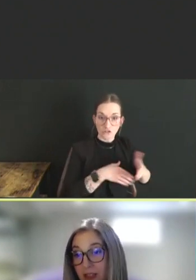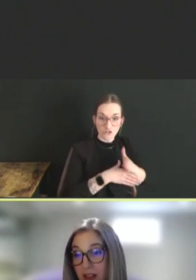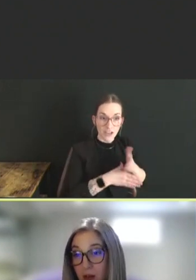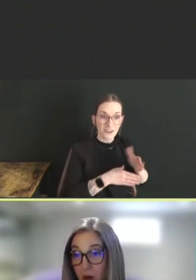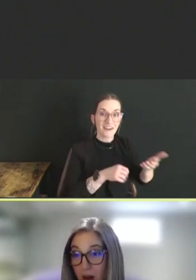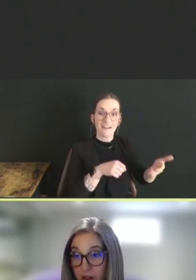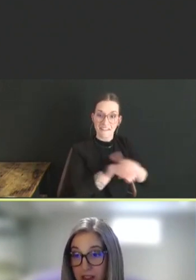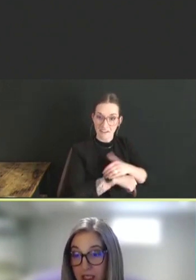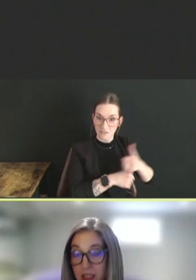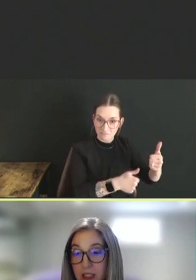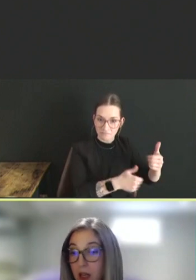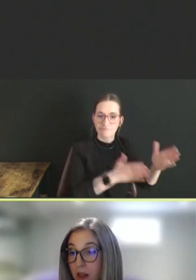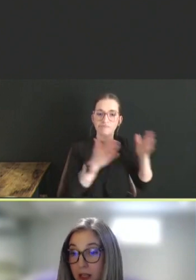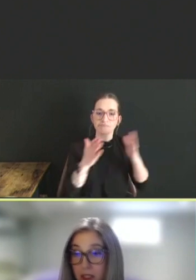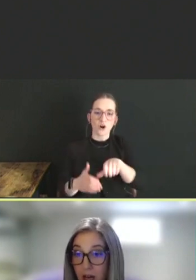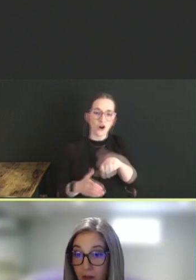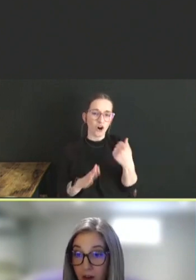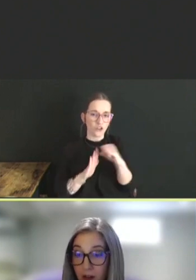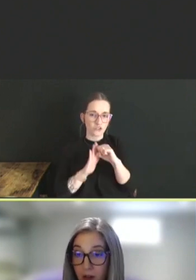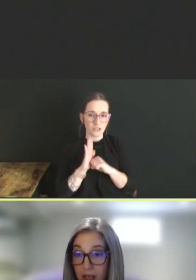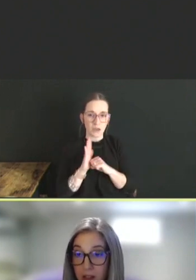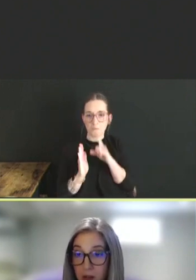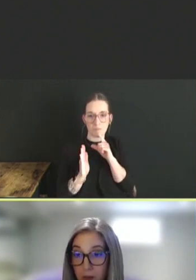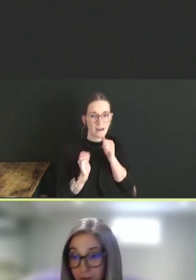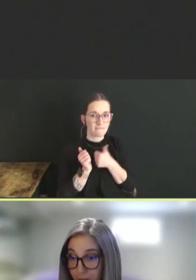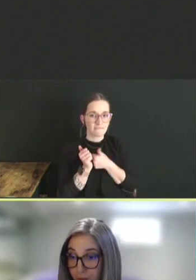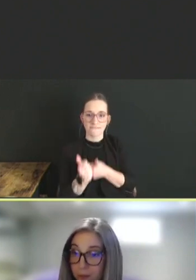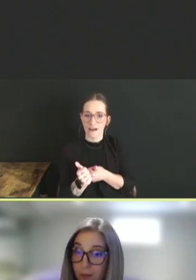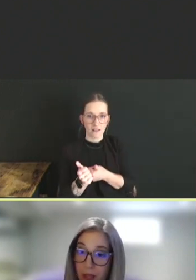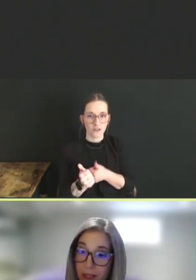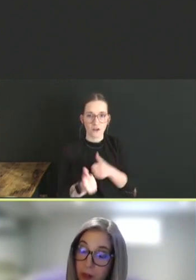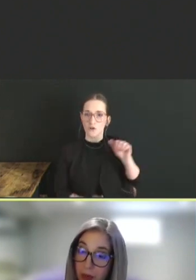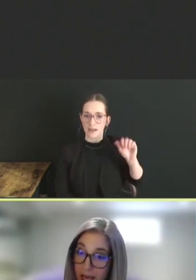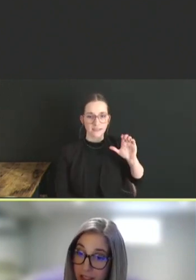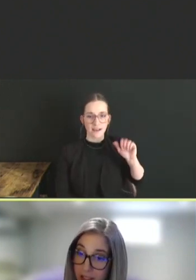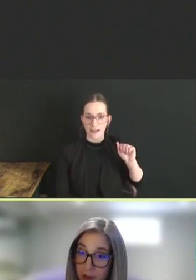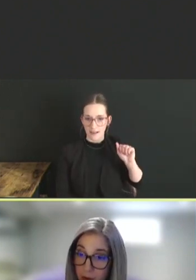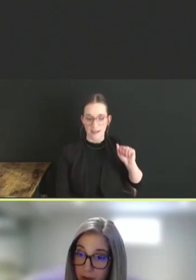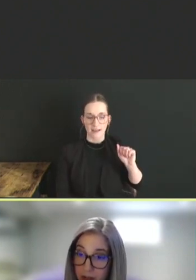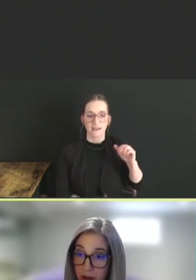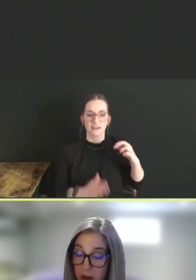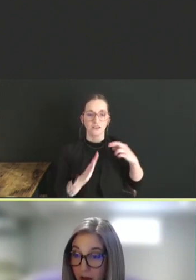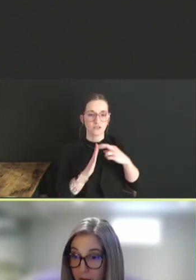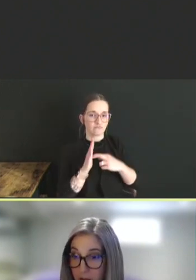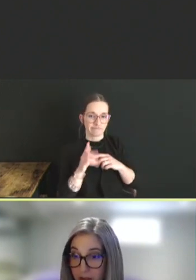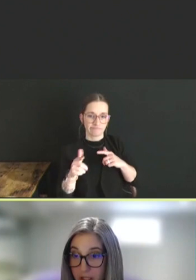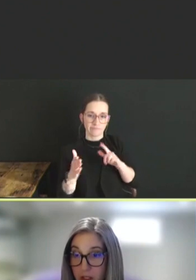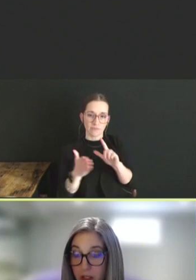And then there were other states that did not follow that suit, and so they had different rules on immunization.